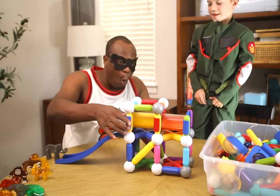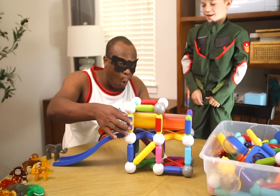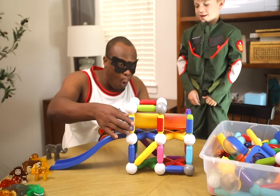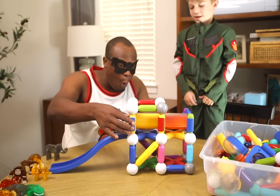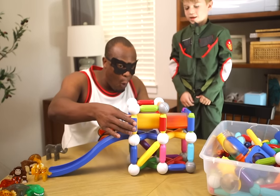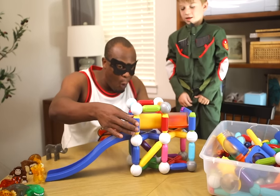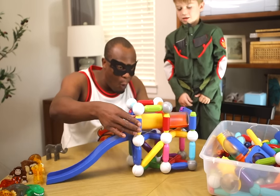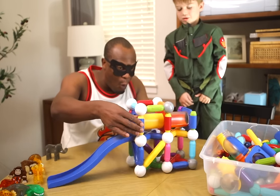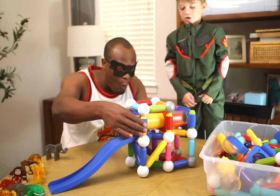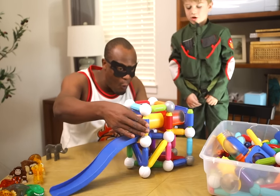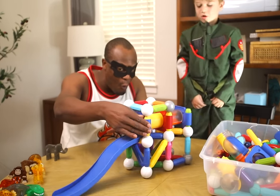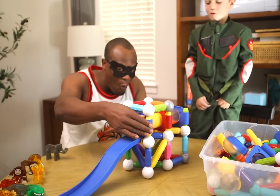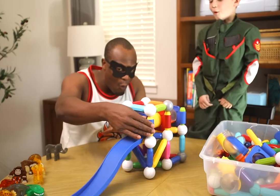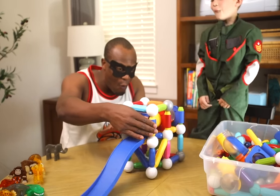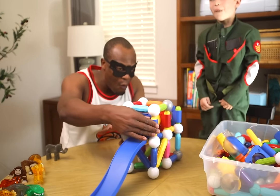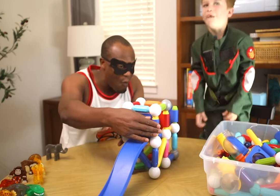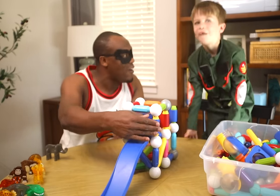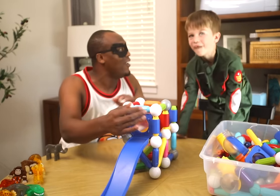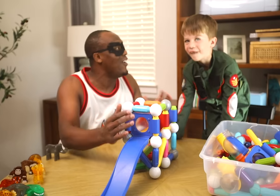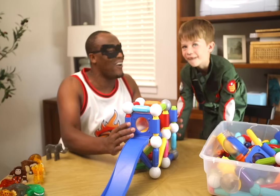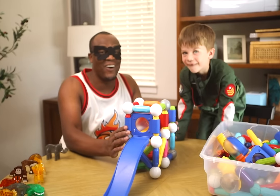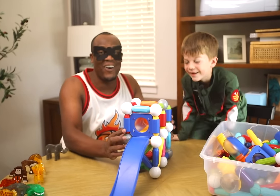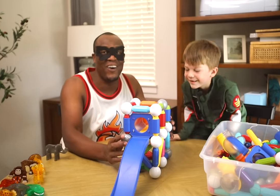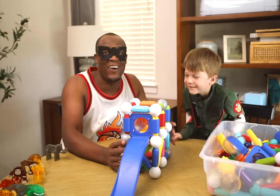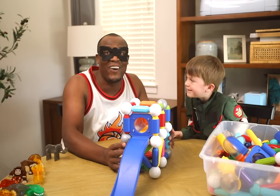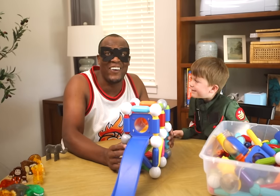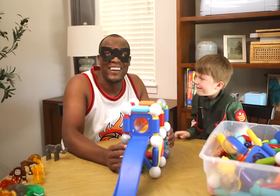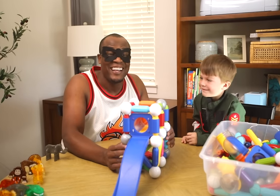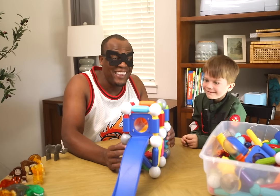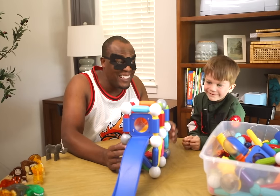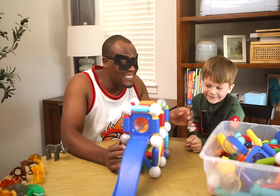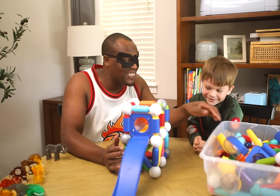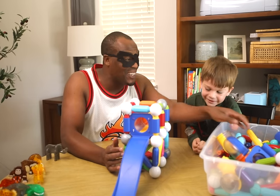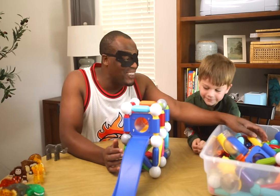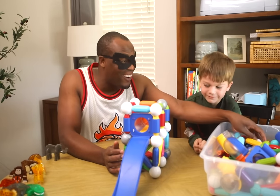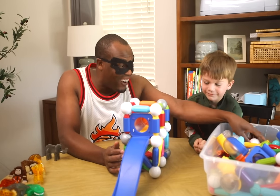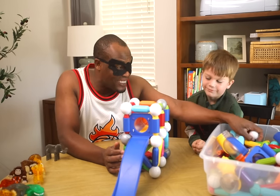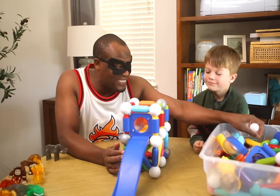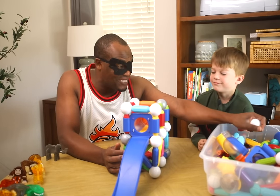Oh, ho, ho, ho, ho. This is going to be awesome.